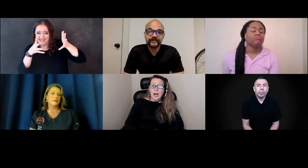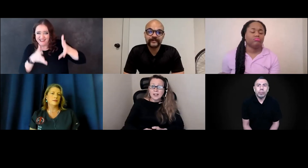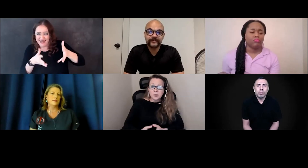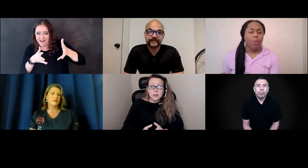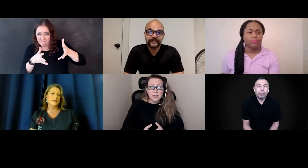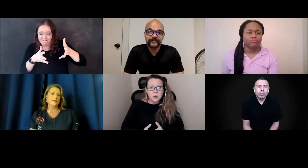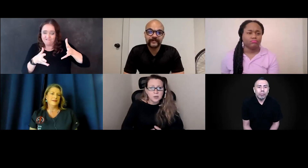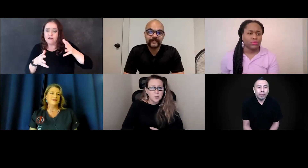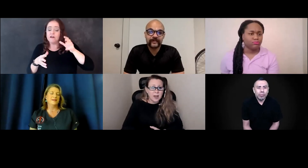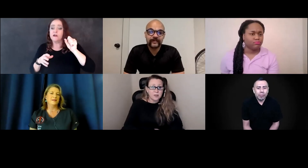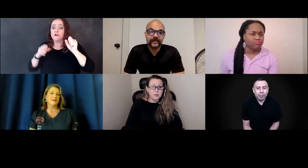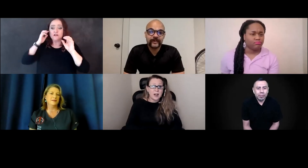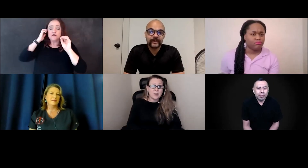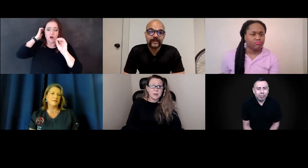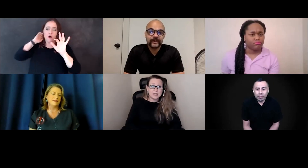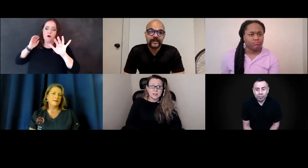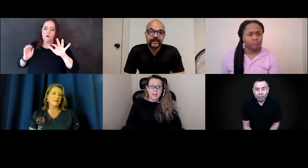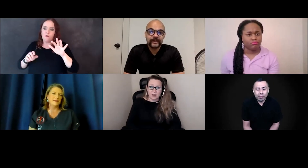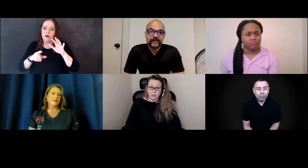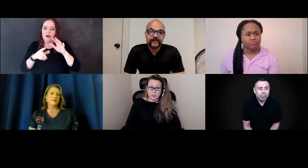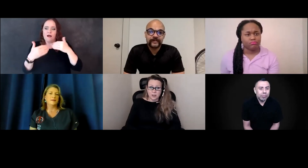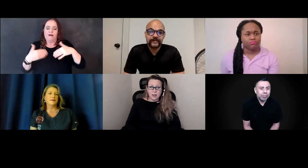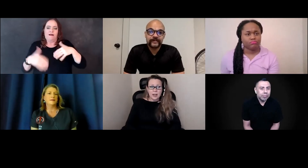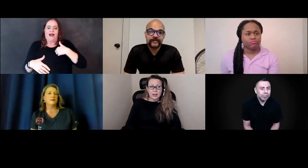I do want to let you all know we have five minutes left.